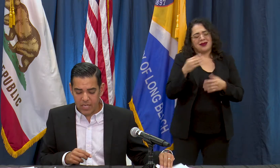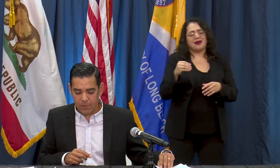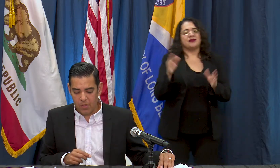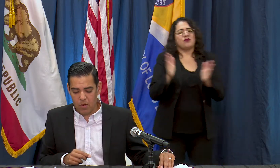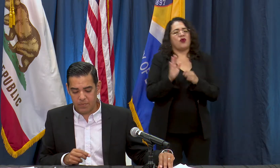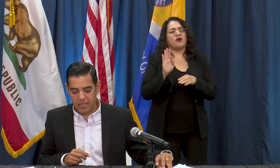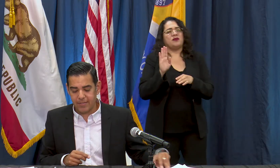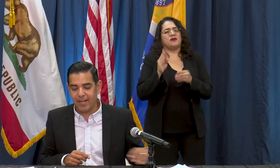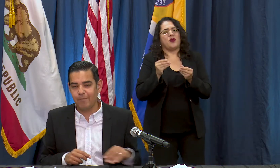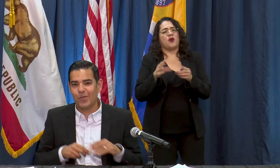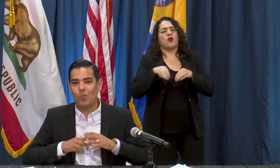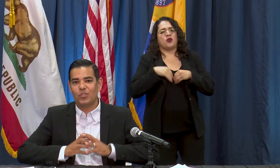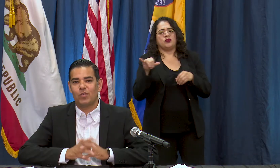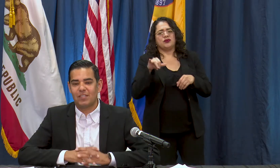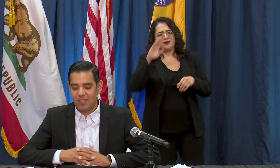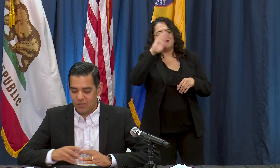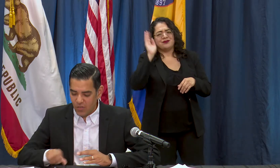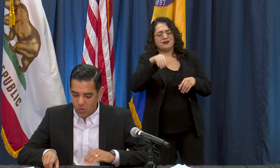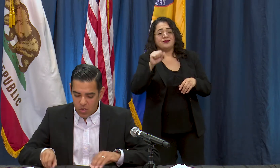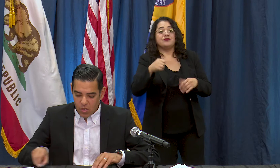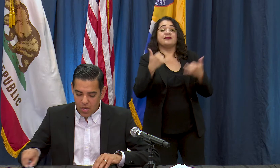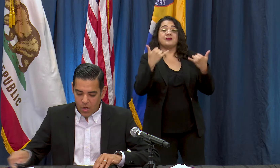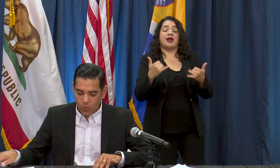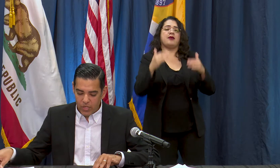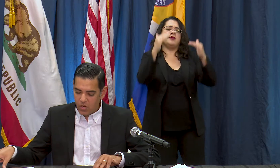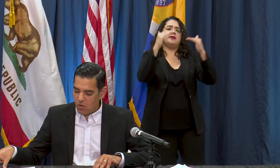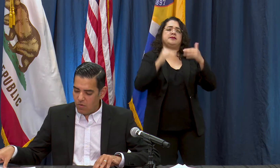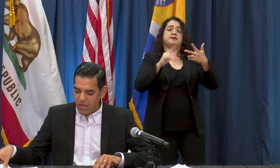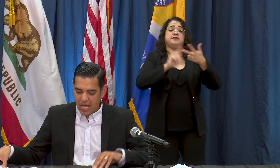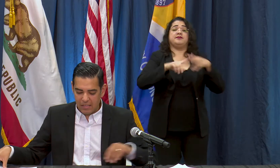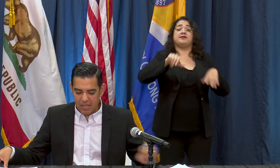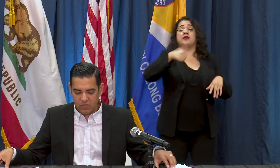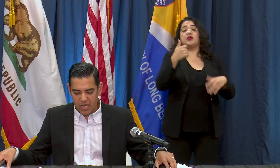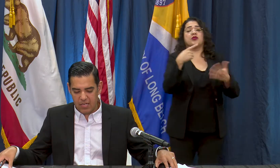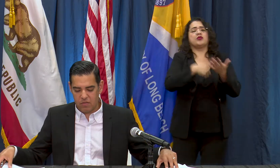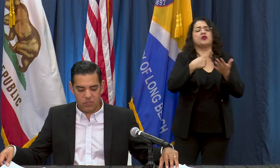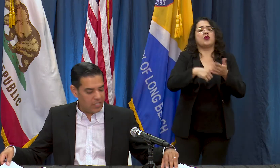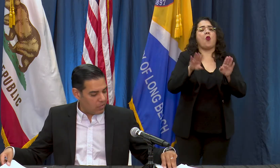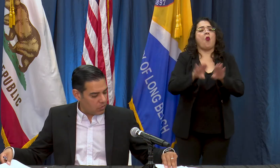couple other updates. Open streets and so we know that last night the City Council